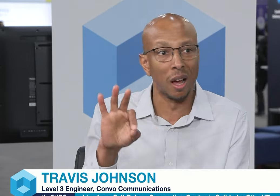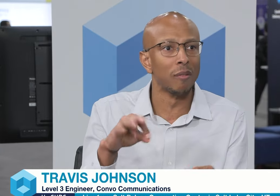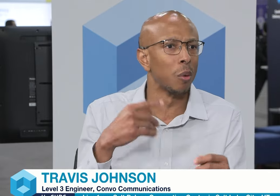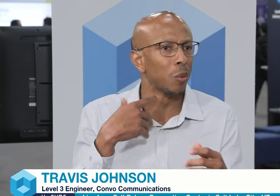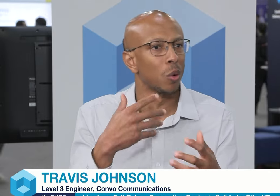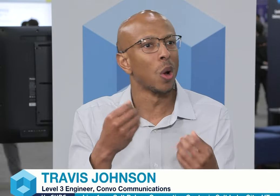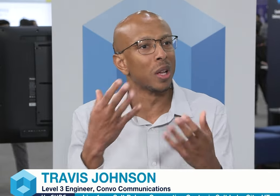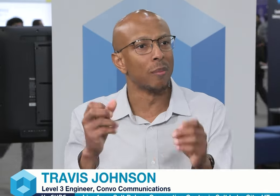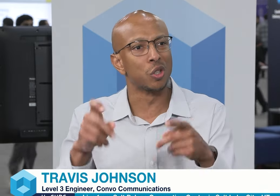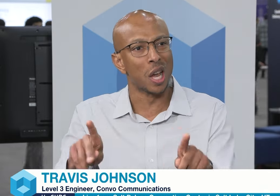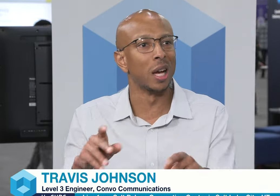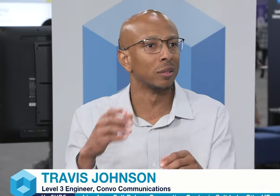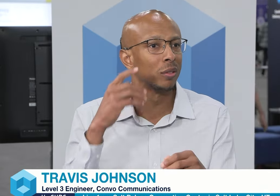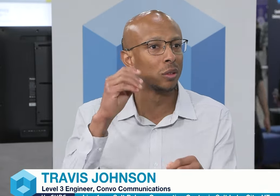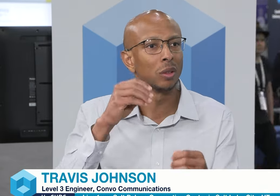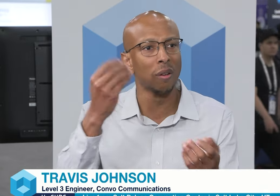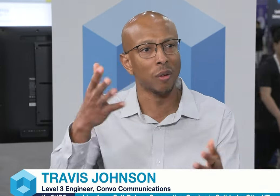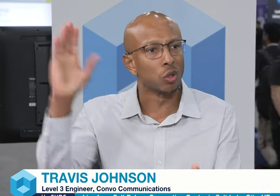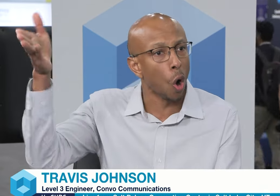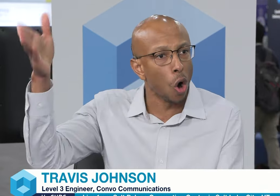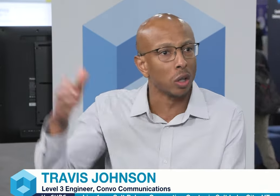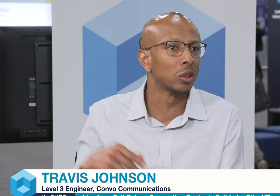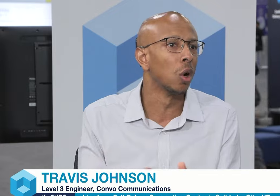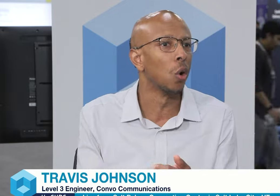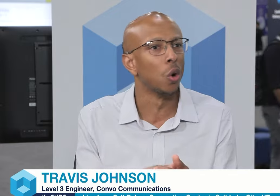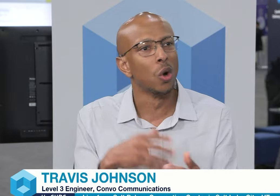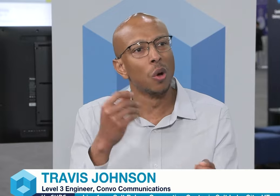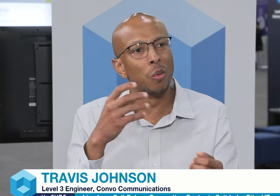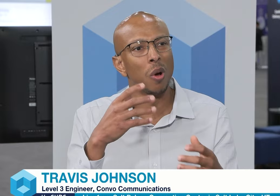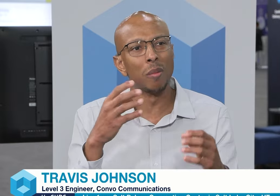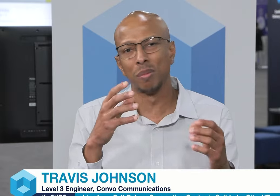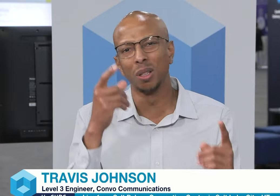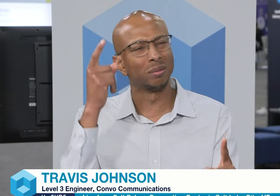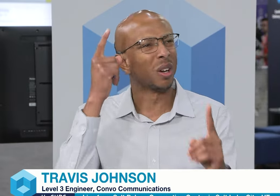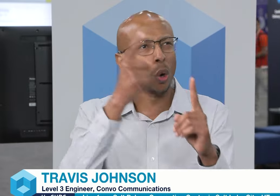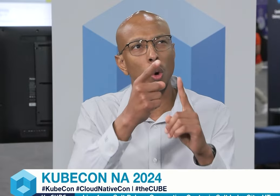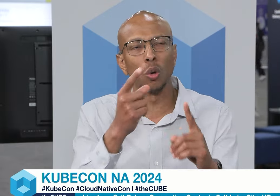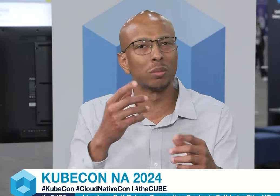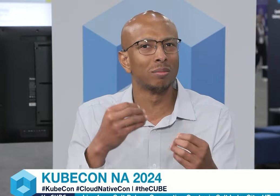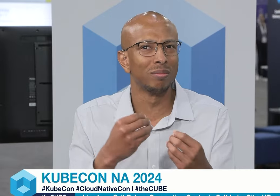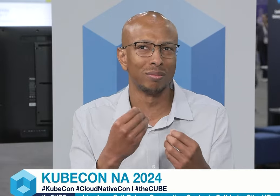who had just joined. They were able to come and join CNCF and give a presentation.